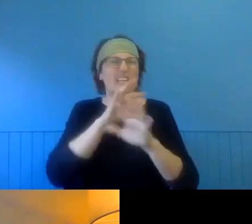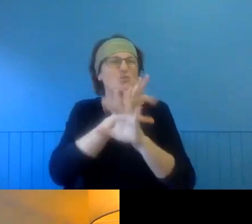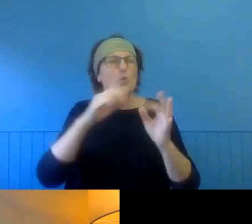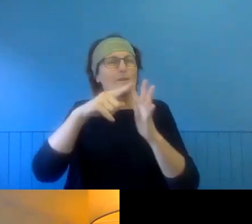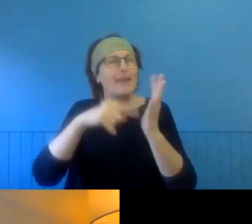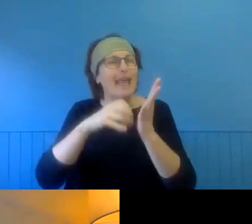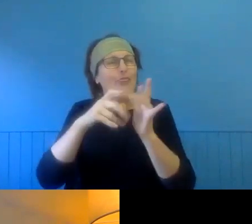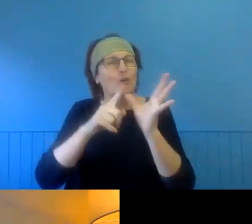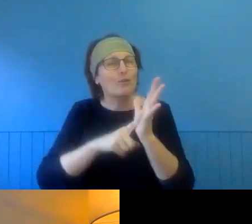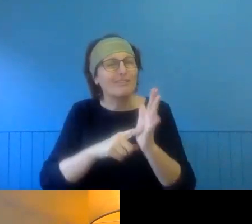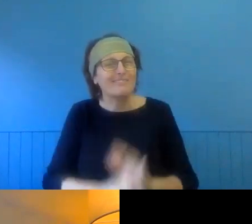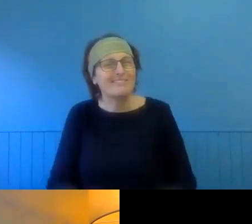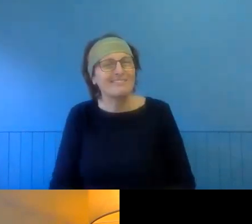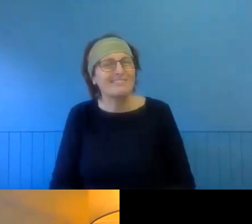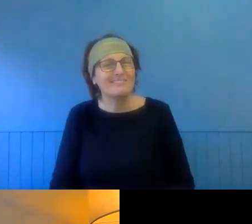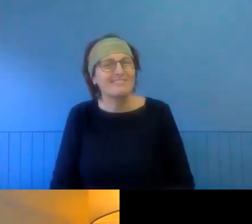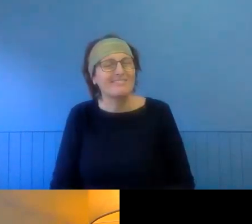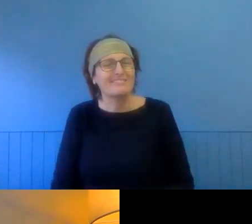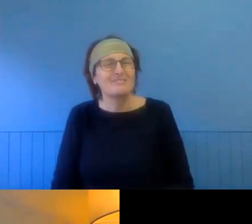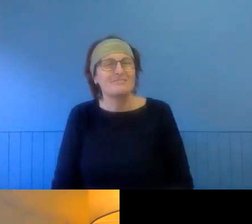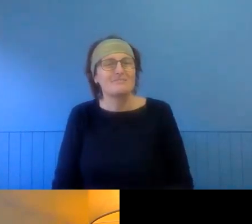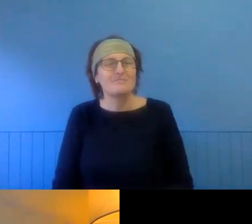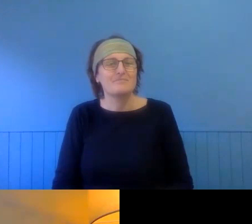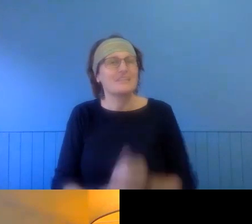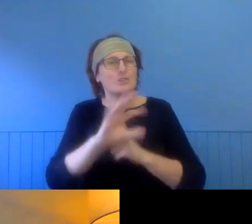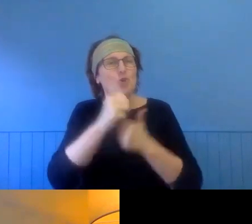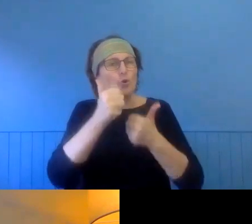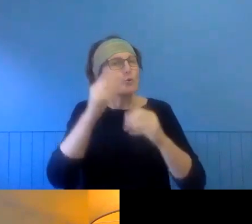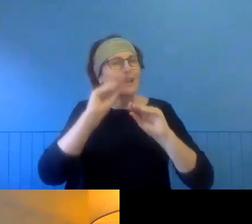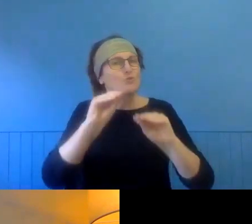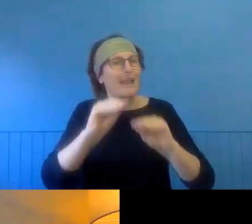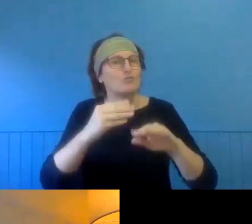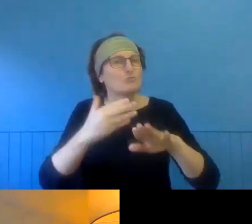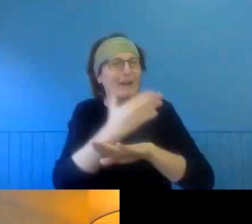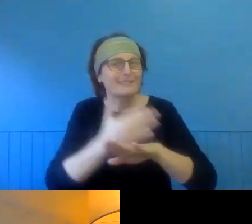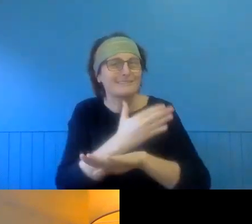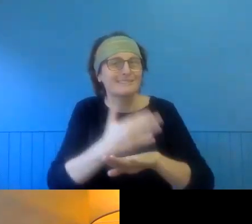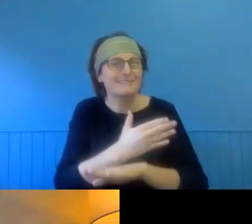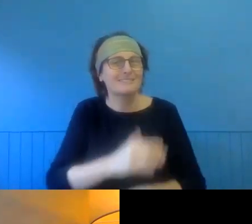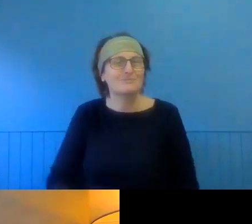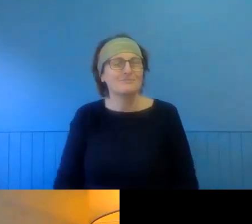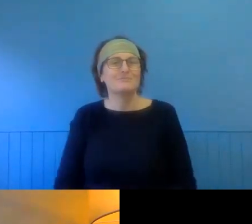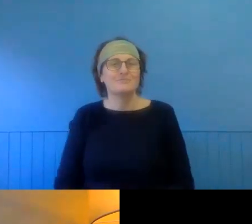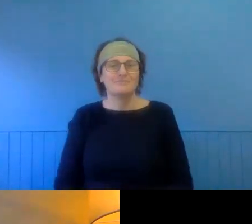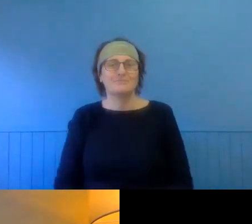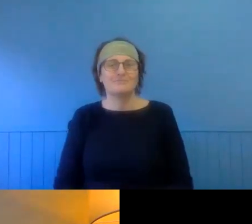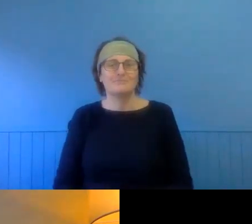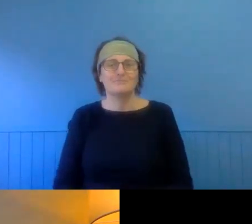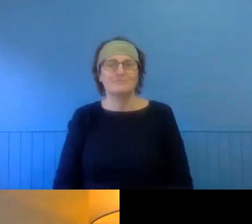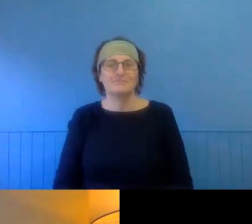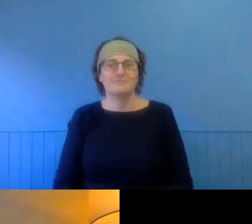don't think it's actually very good education practice. Park >> IAN